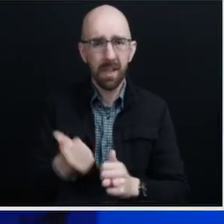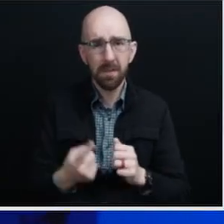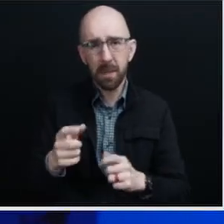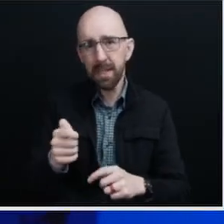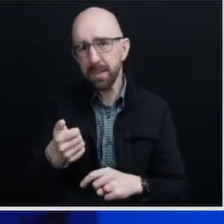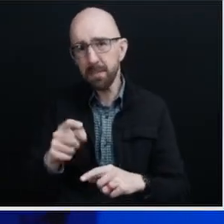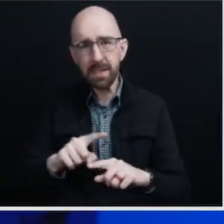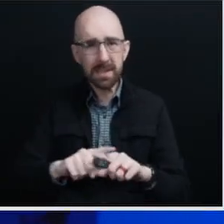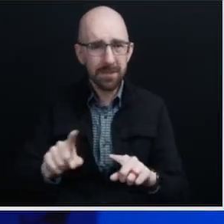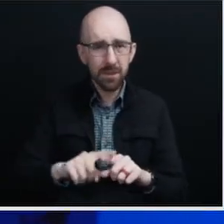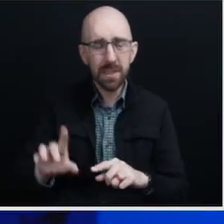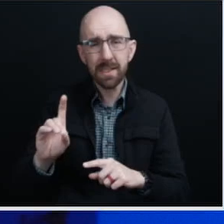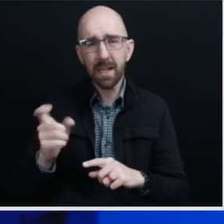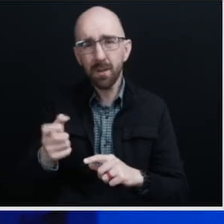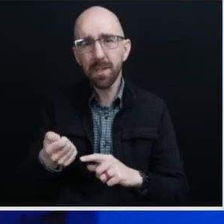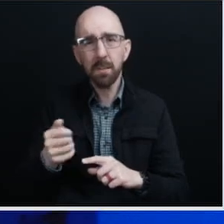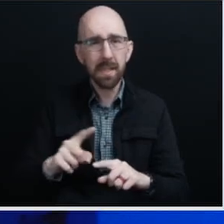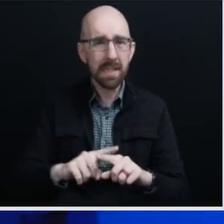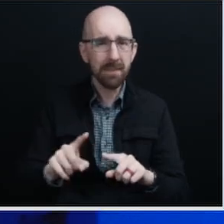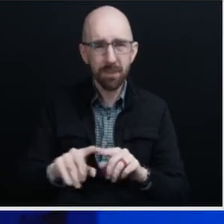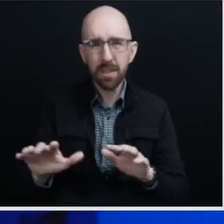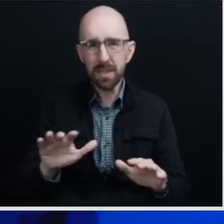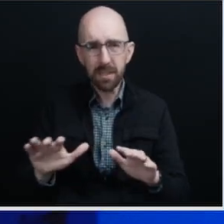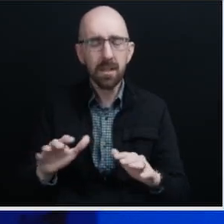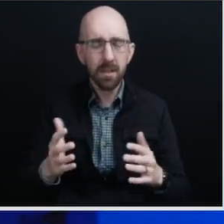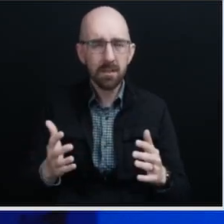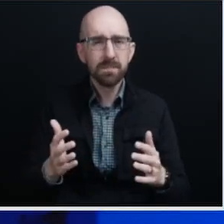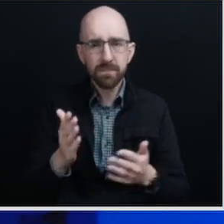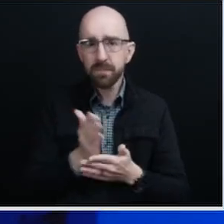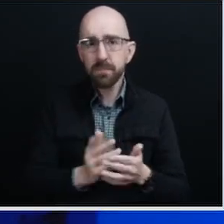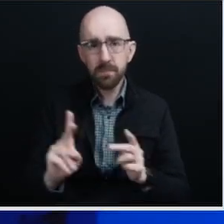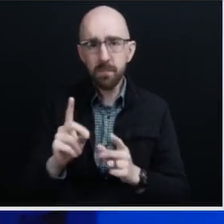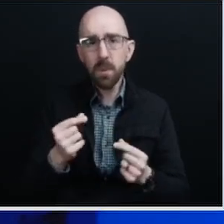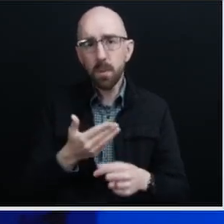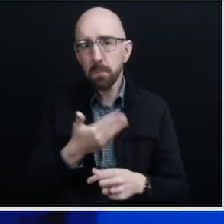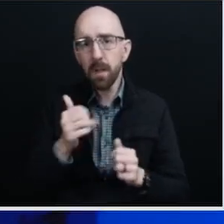diagnosis is a little bit different. Um, some people do better with more information and some do